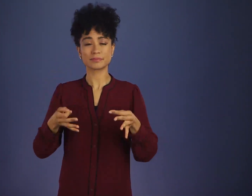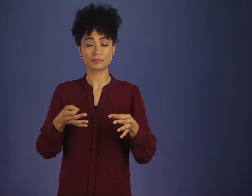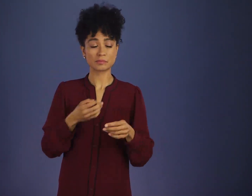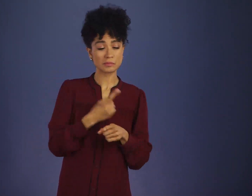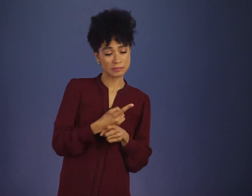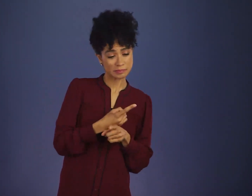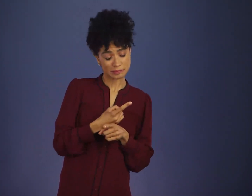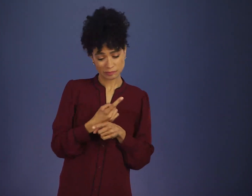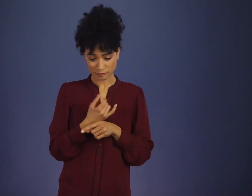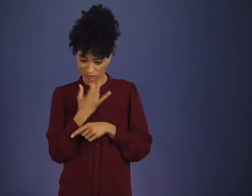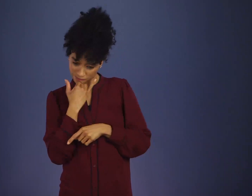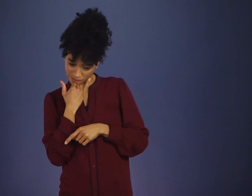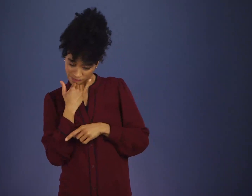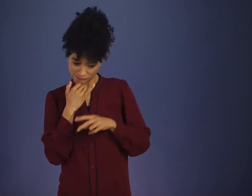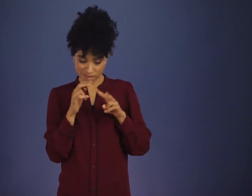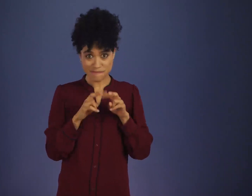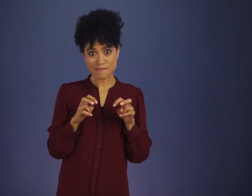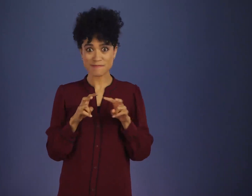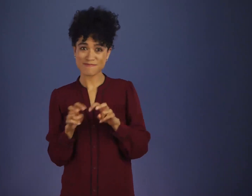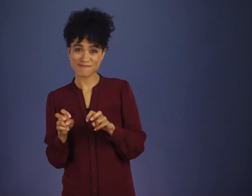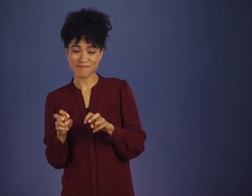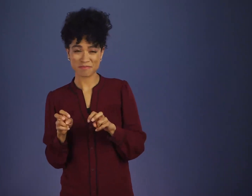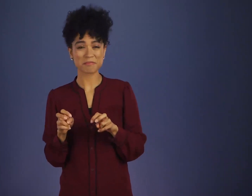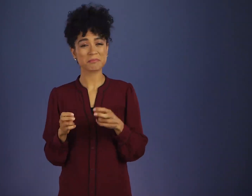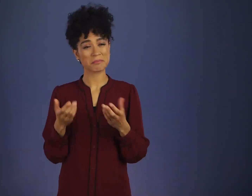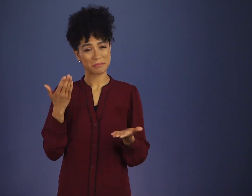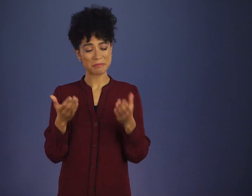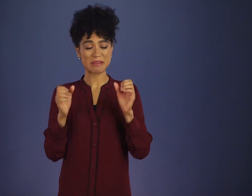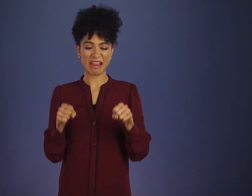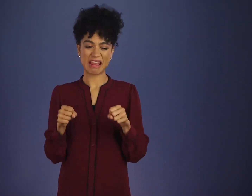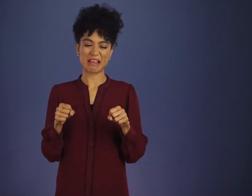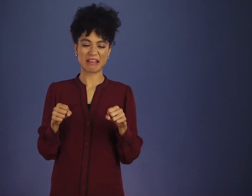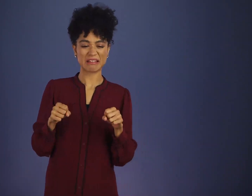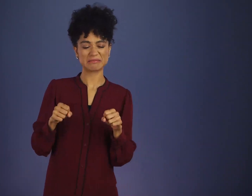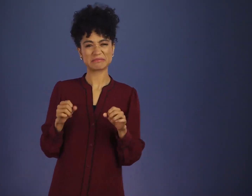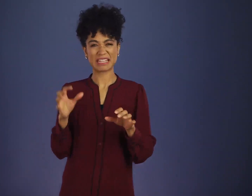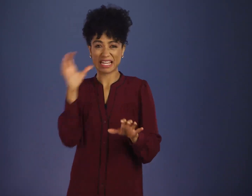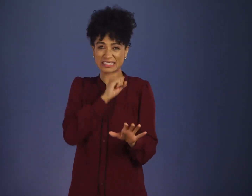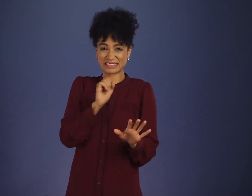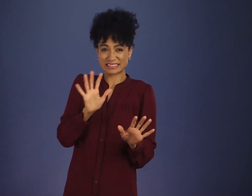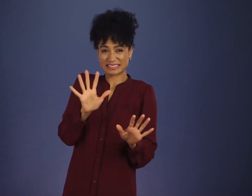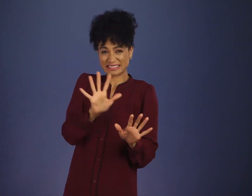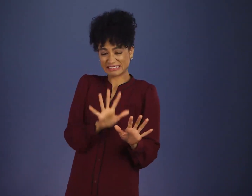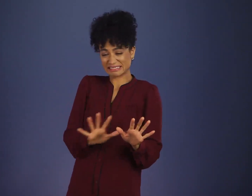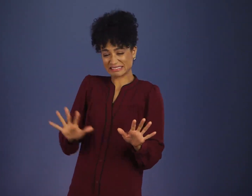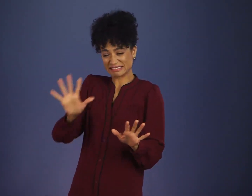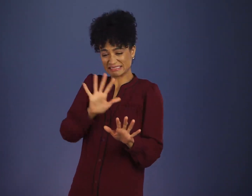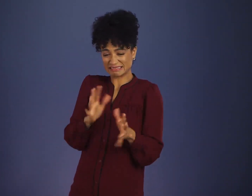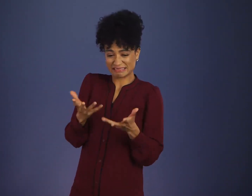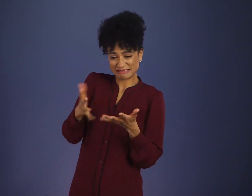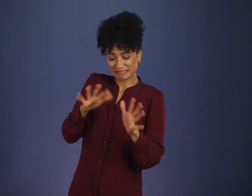Using his best judgment of what has been right and what has been wrong, he might make a rough survey of his conduct